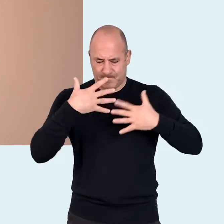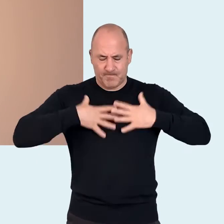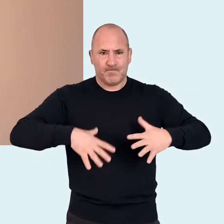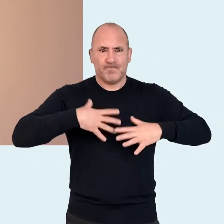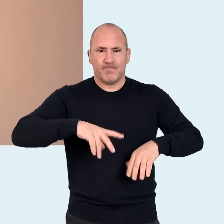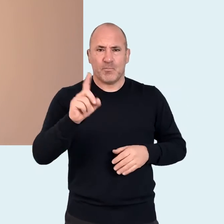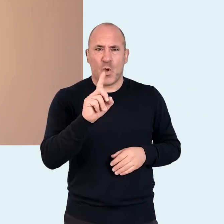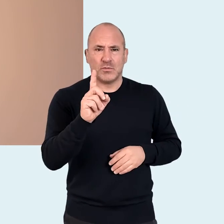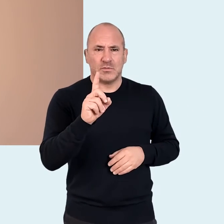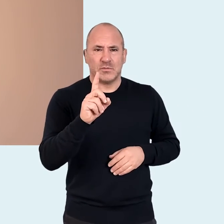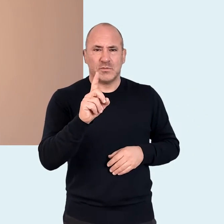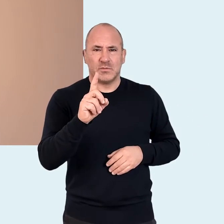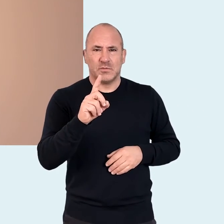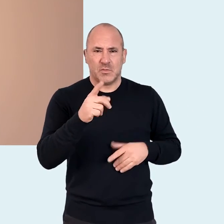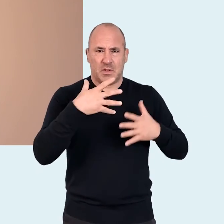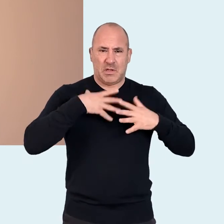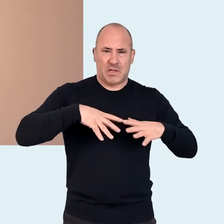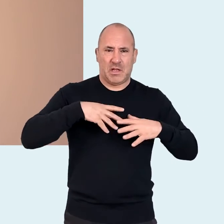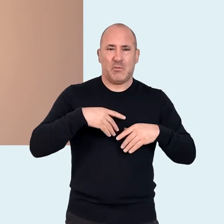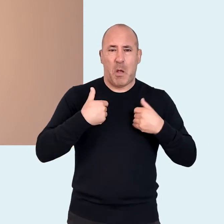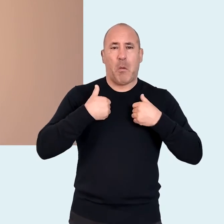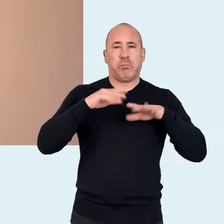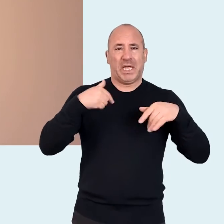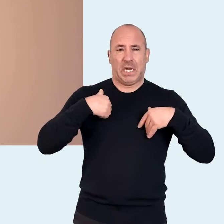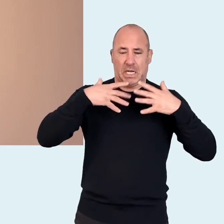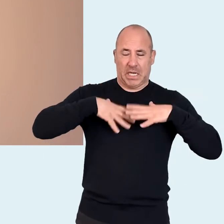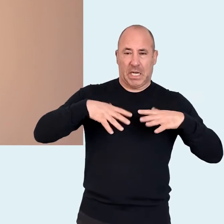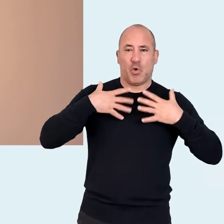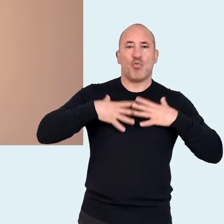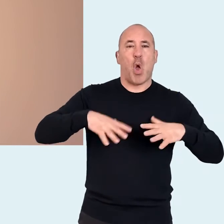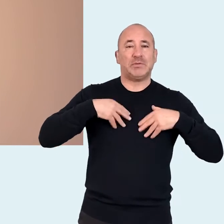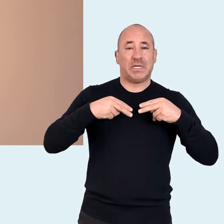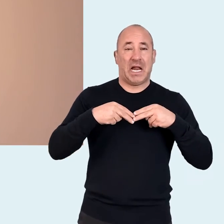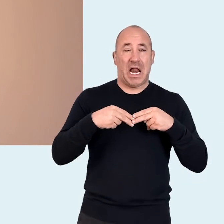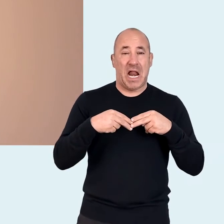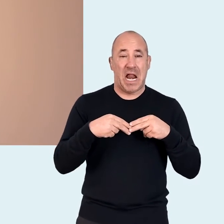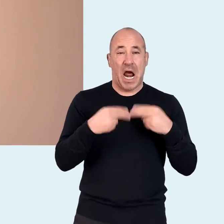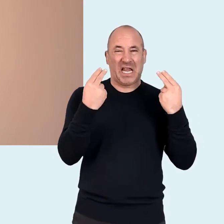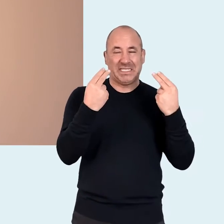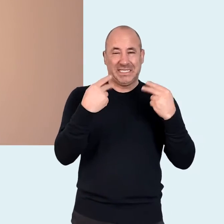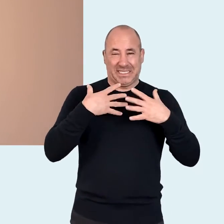it's really worthwhile thinking about what you're wearing so that you stand out, because